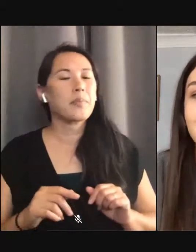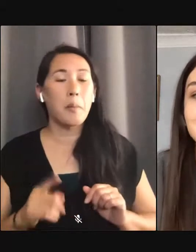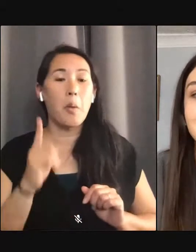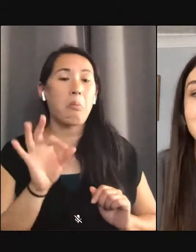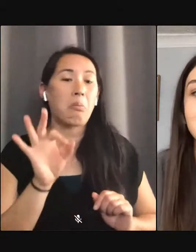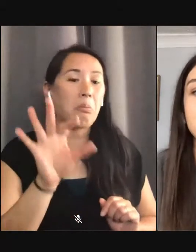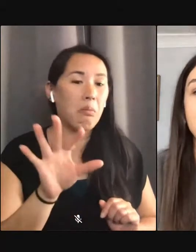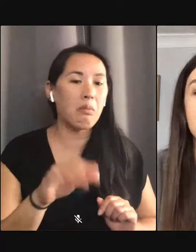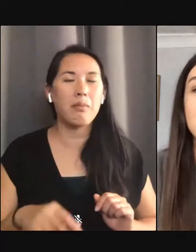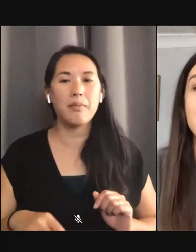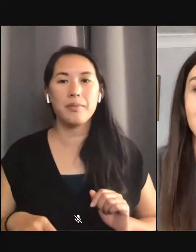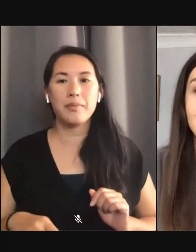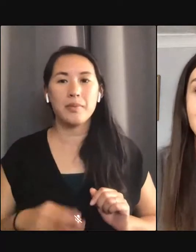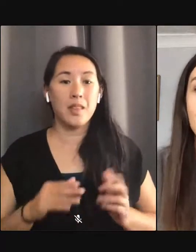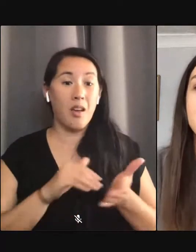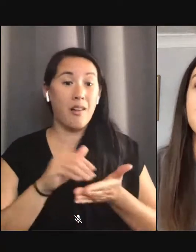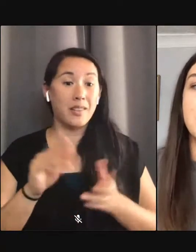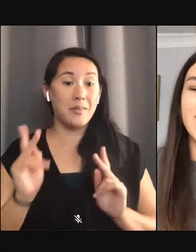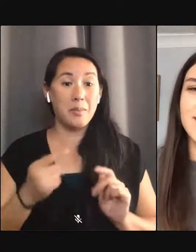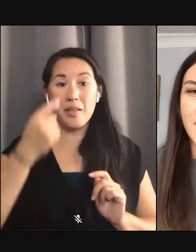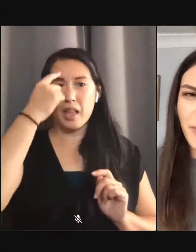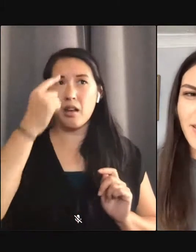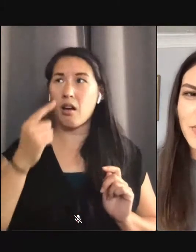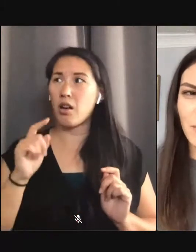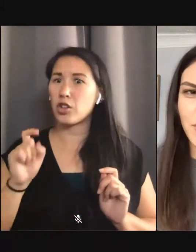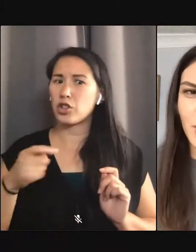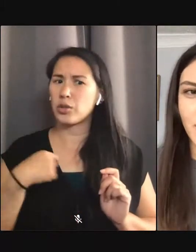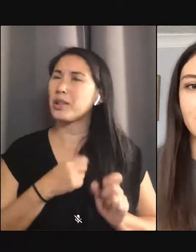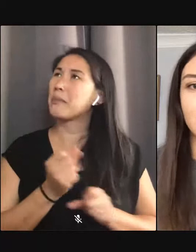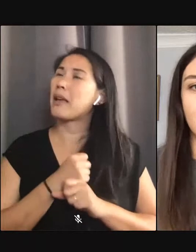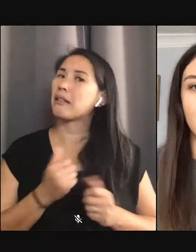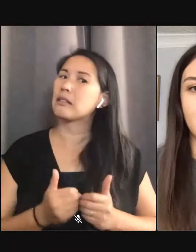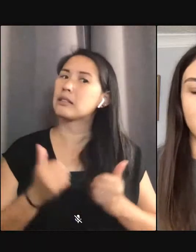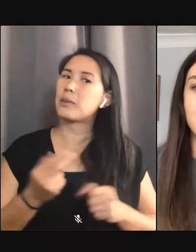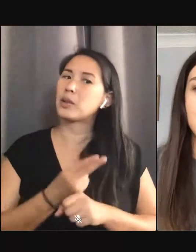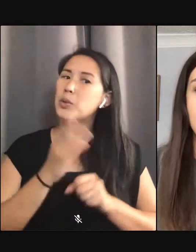is like you know a lot of people think well should we make a separate user persona for for this user